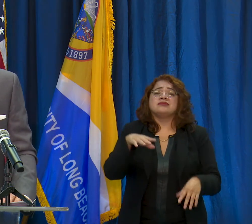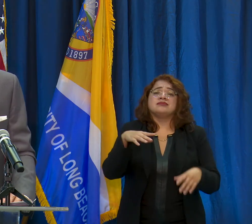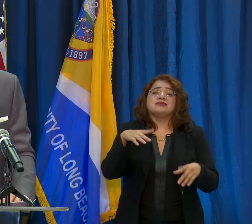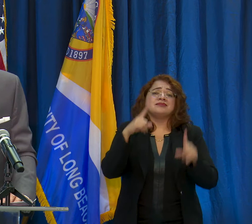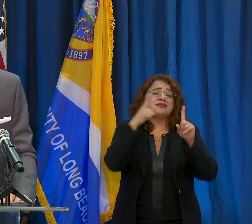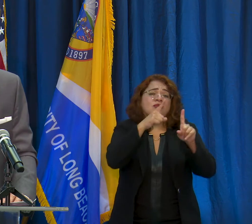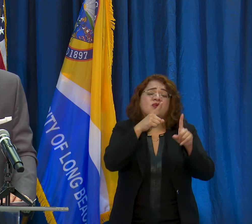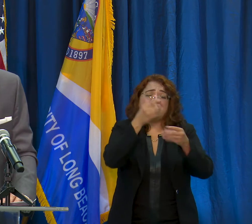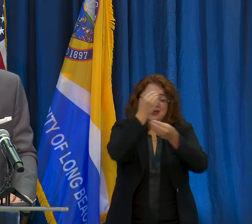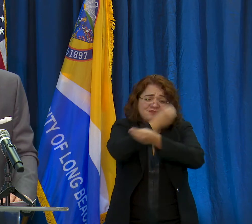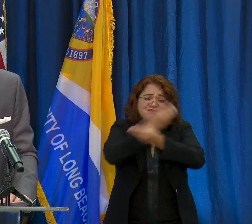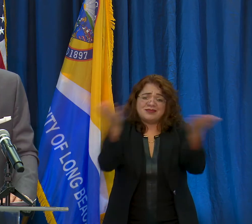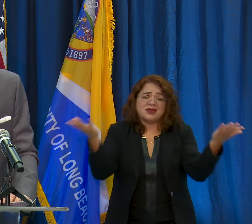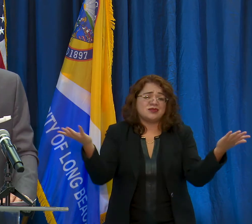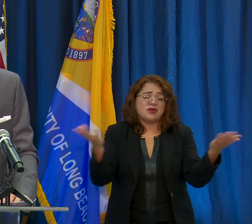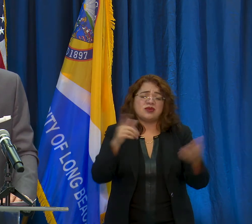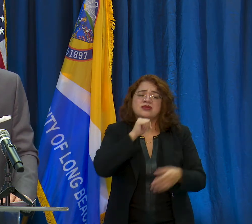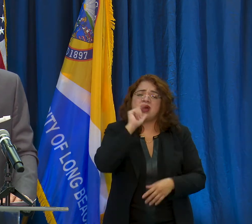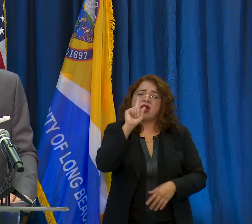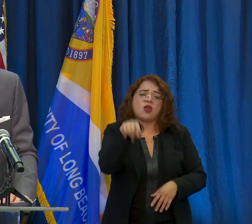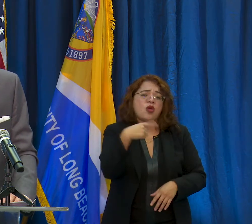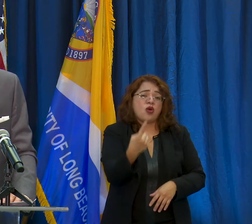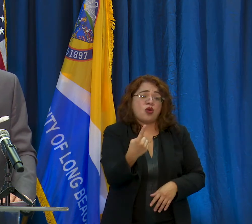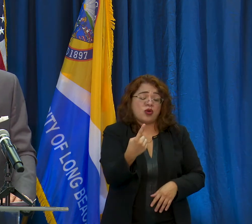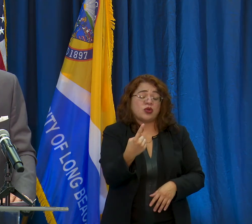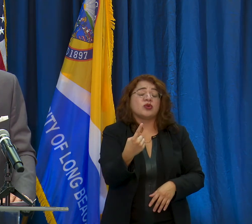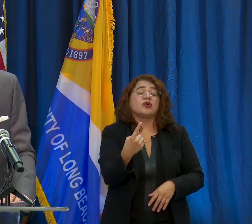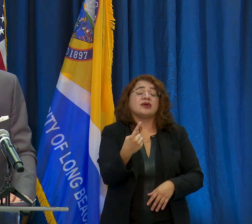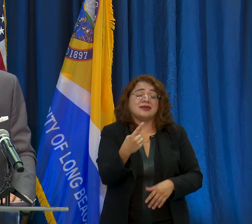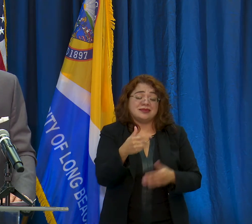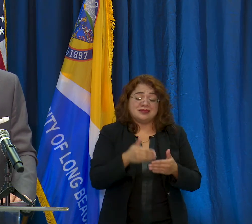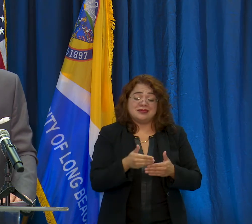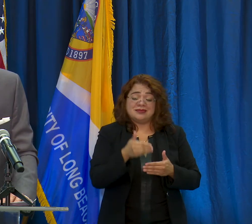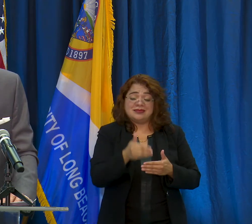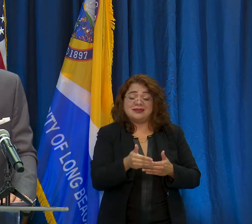We have a very difficult time ahead with regard to the local economy